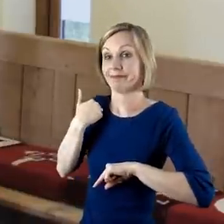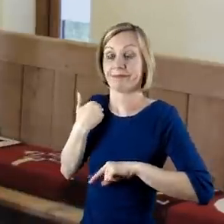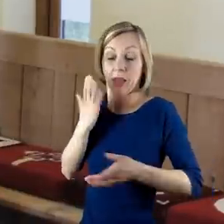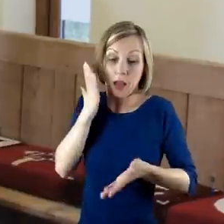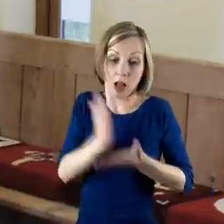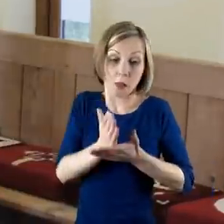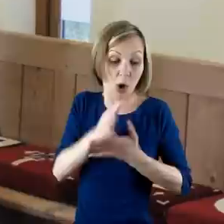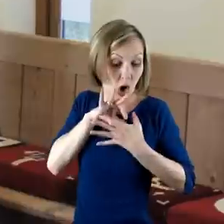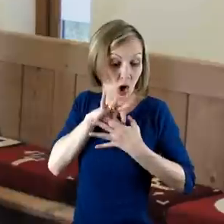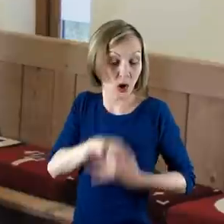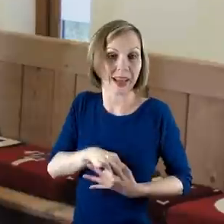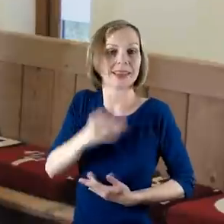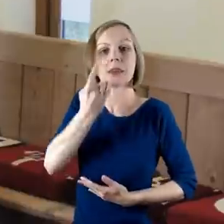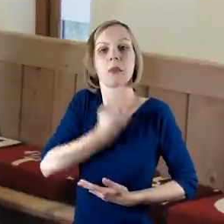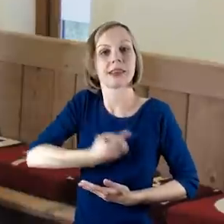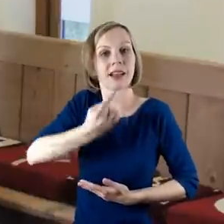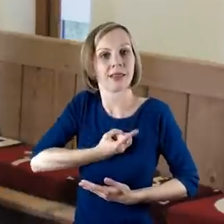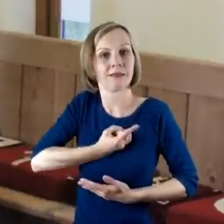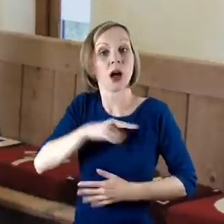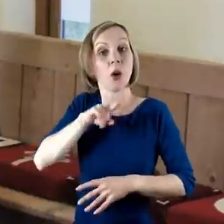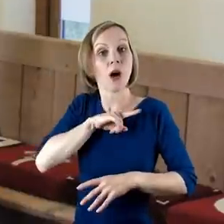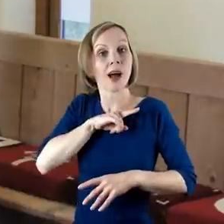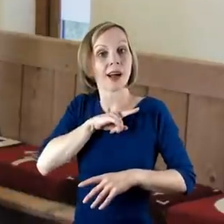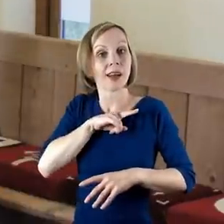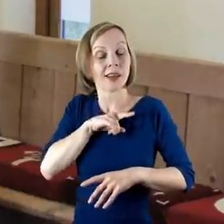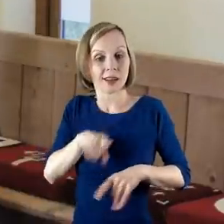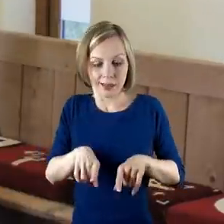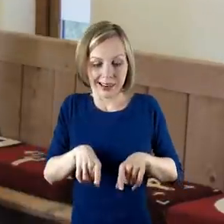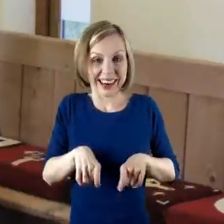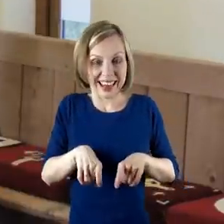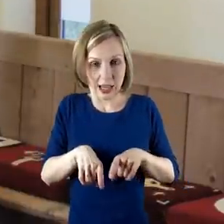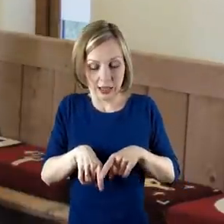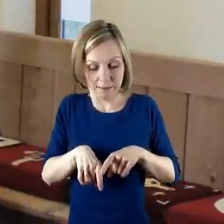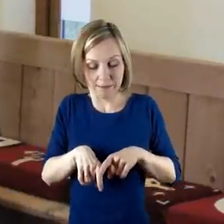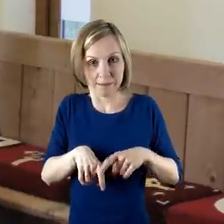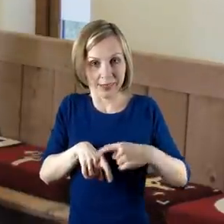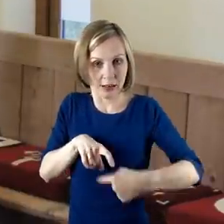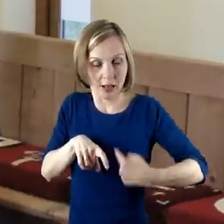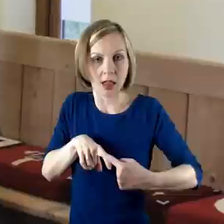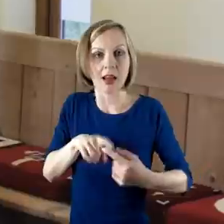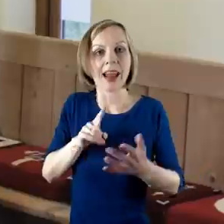when I snapped a ligament in my knee. I had to have ligament reconstruction surgery.